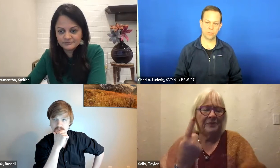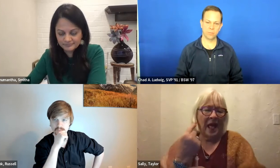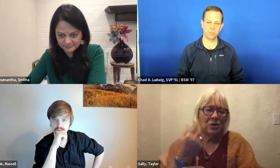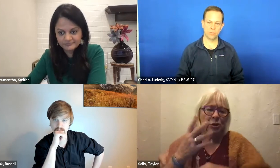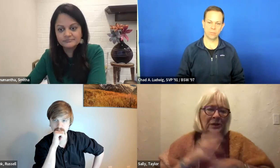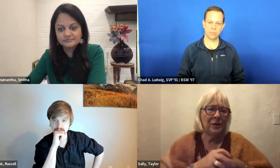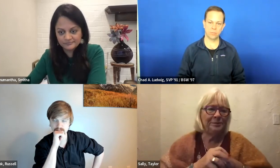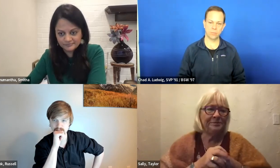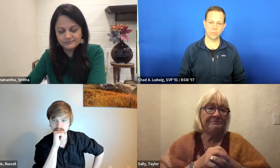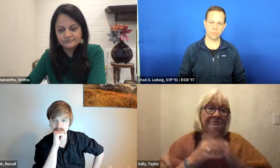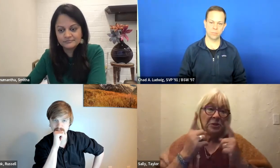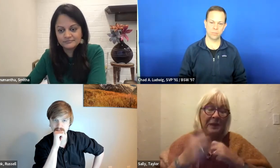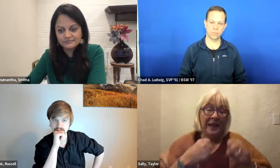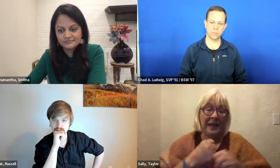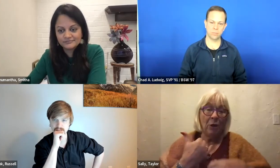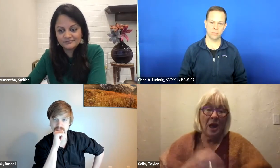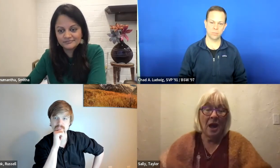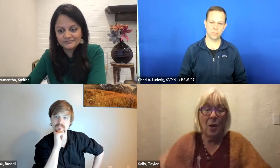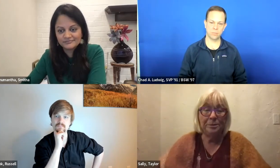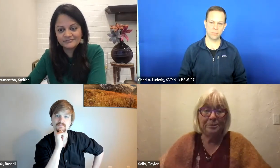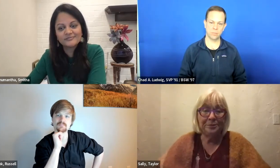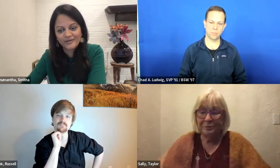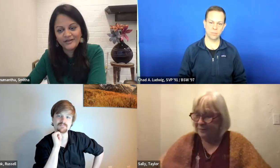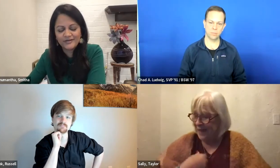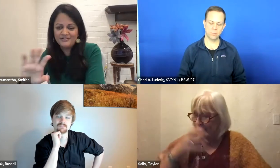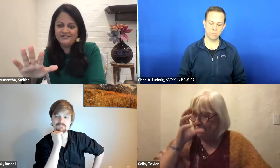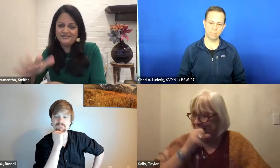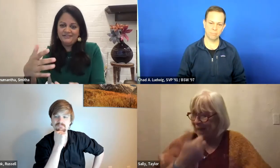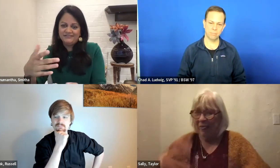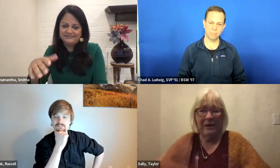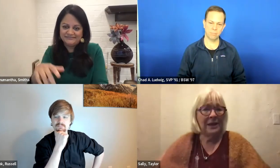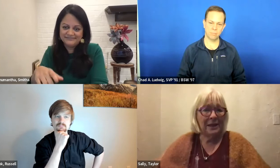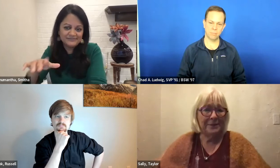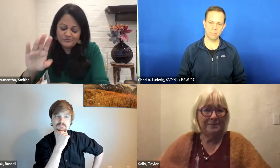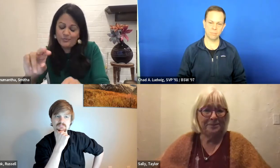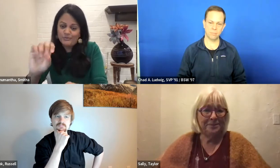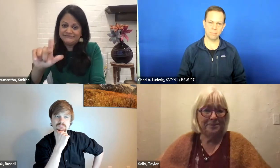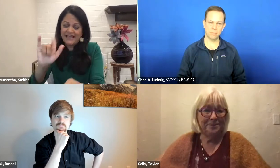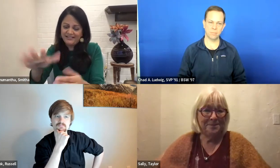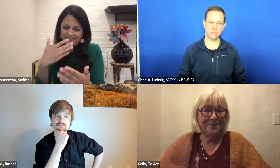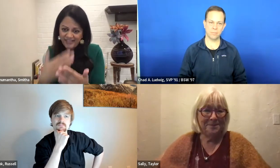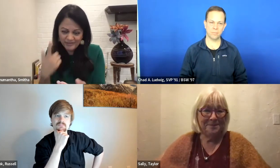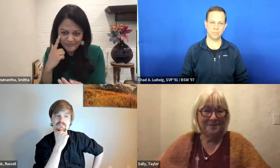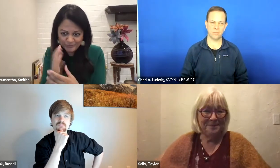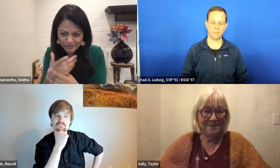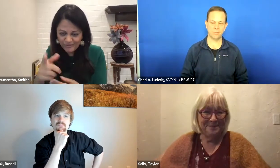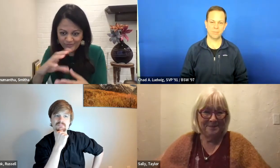Yeah, and, again, he passed away January 11 of last year, so, yeah, it's been a year. I miss him.